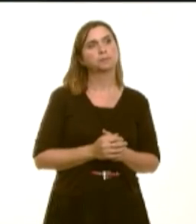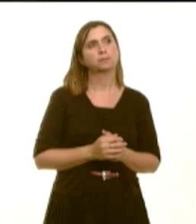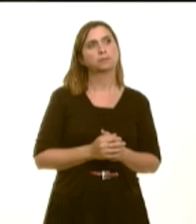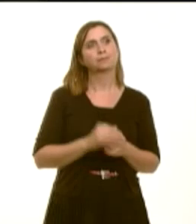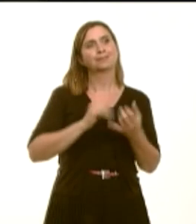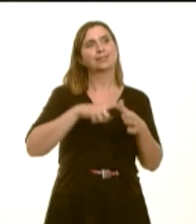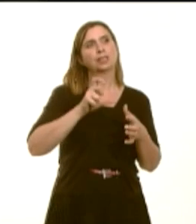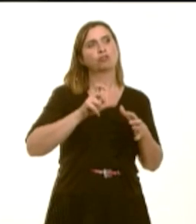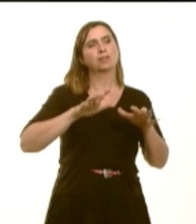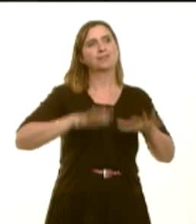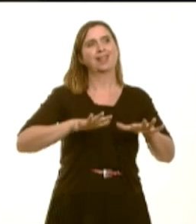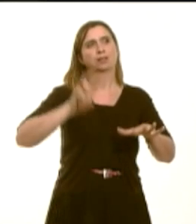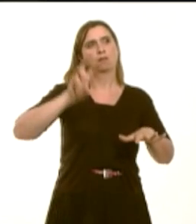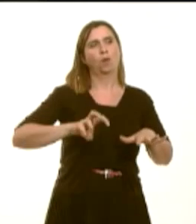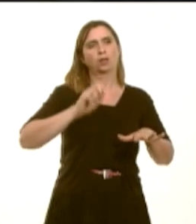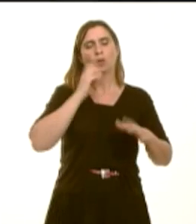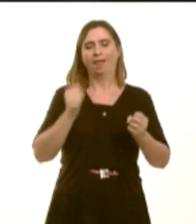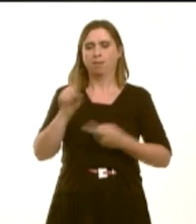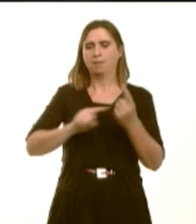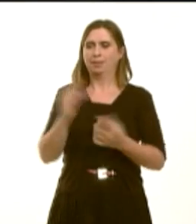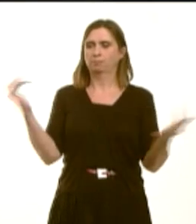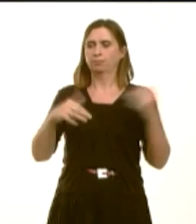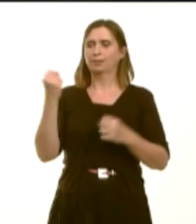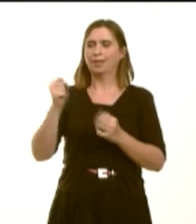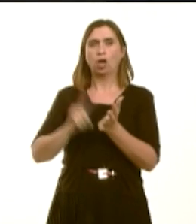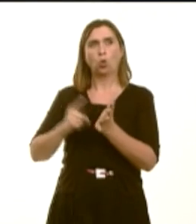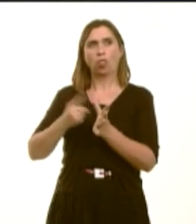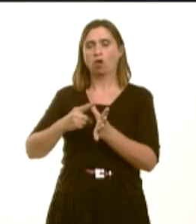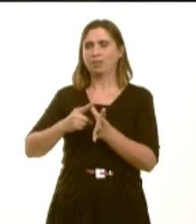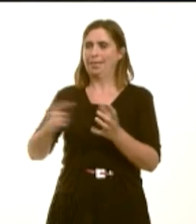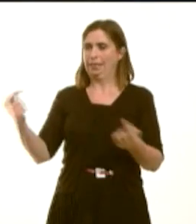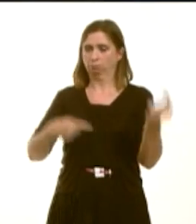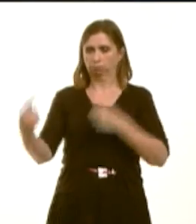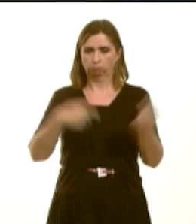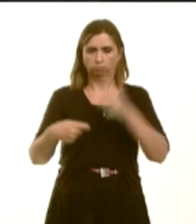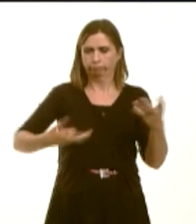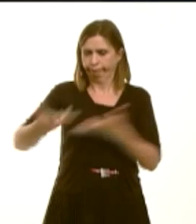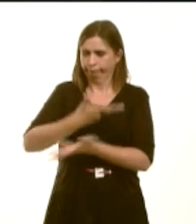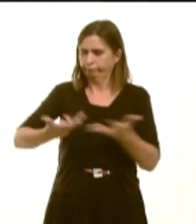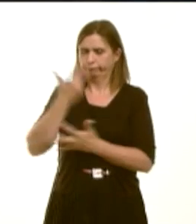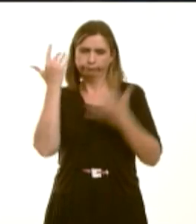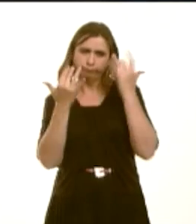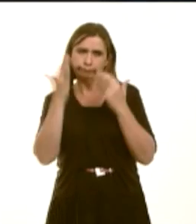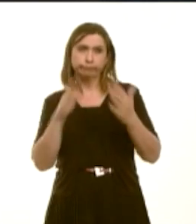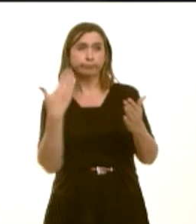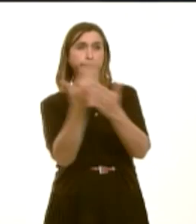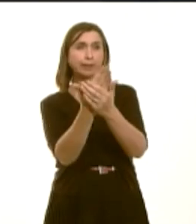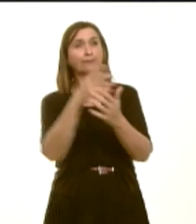State for Wales will be hosting a meeting of the leaders of 10 local authorities in south-east Wales to see how they can put together a bid for a city deal. Now, clearly, that